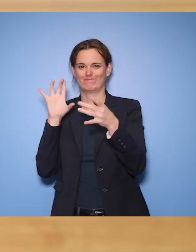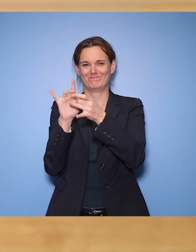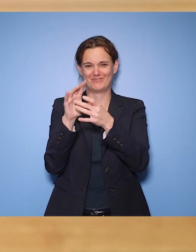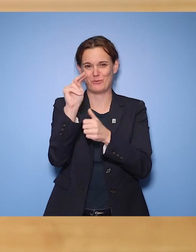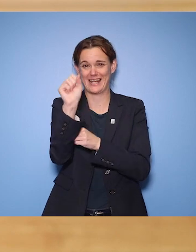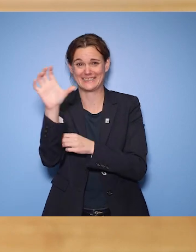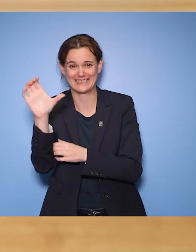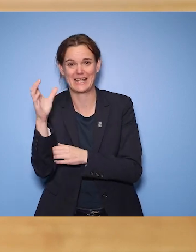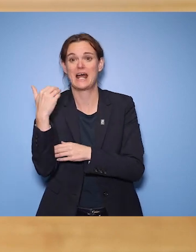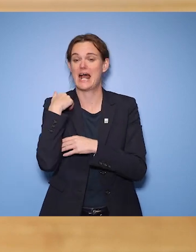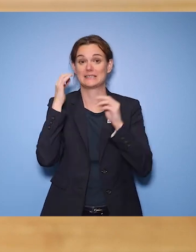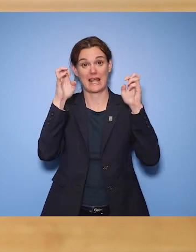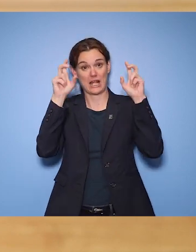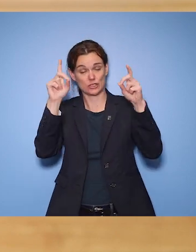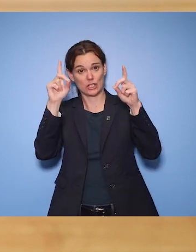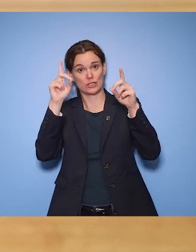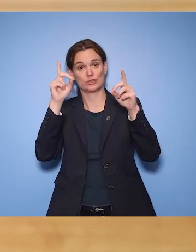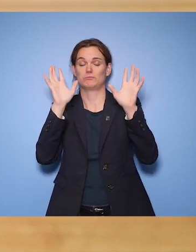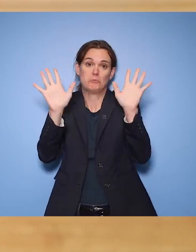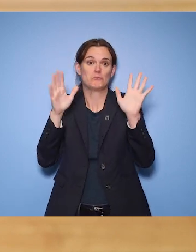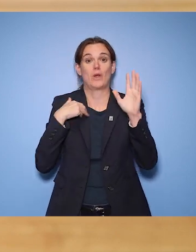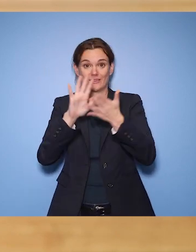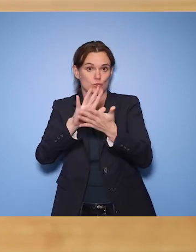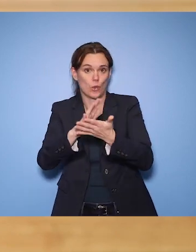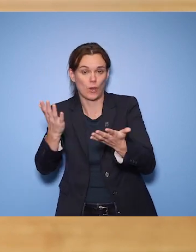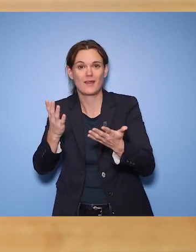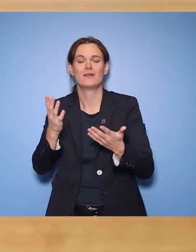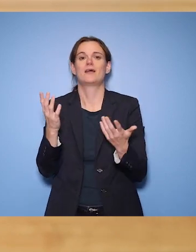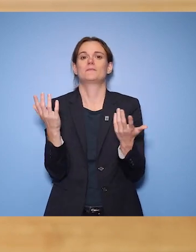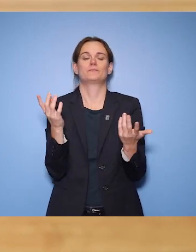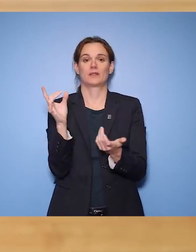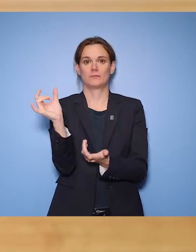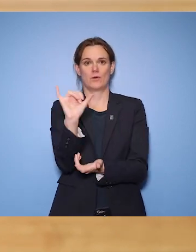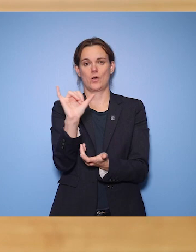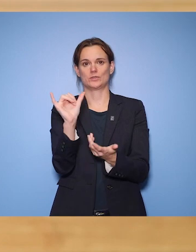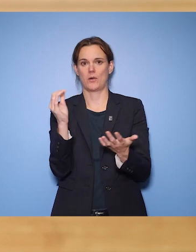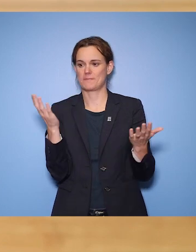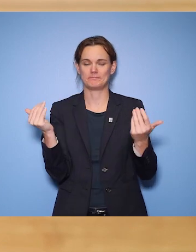as both an educational institution and, and were an economic engine that responds to growing